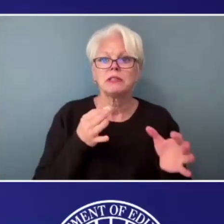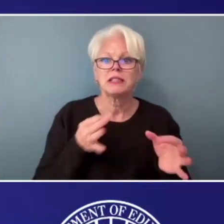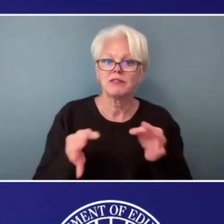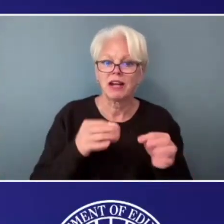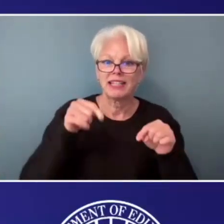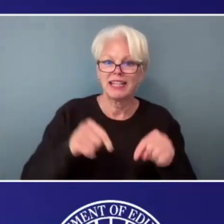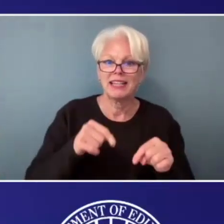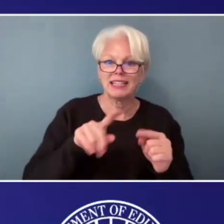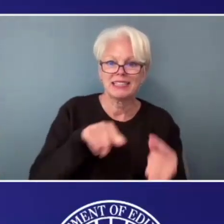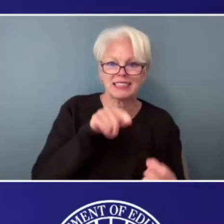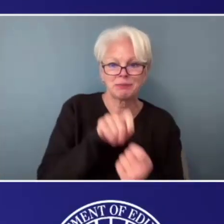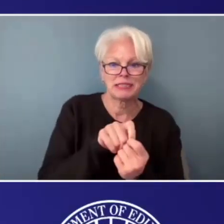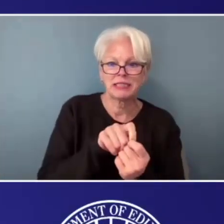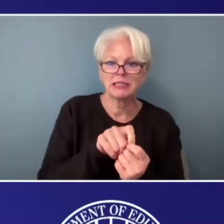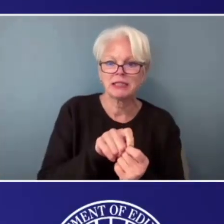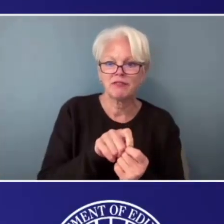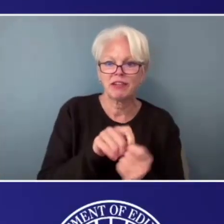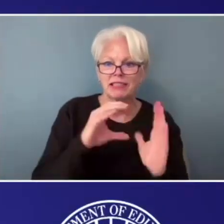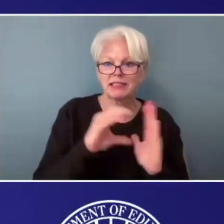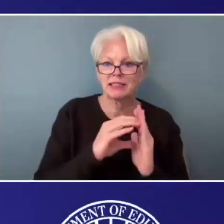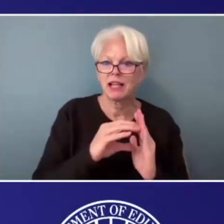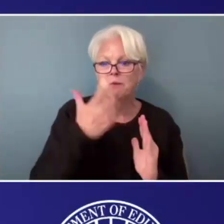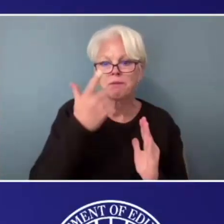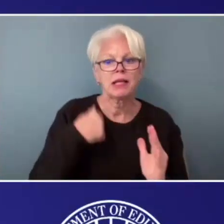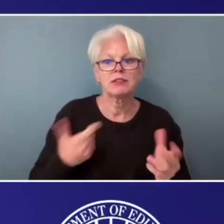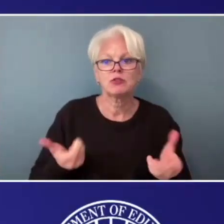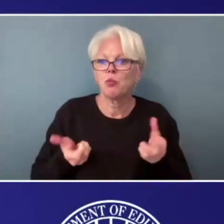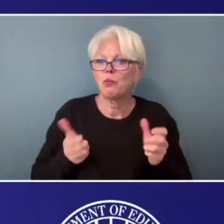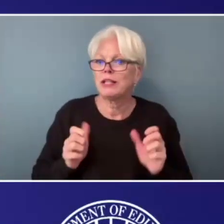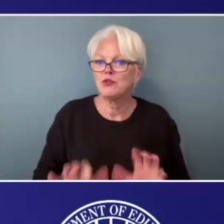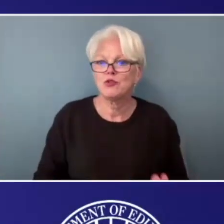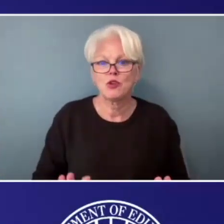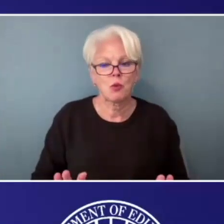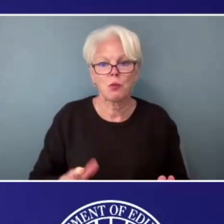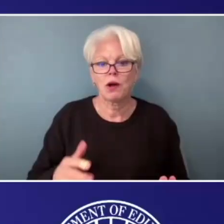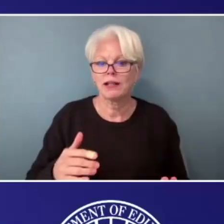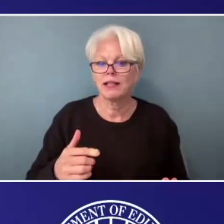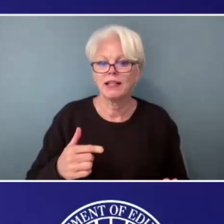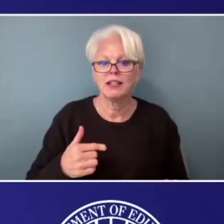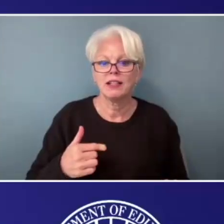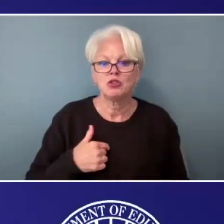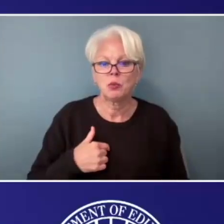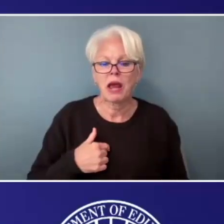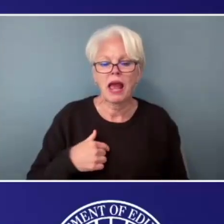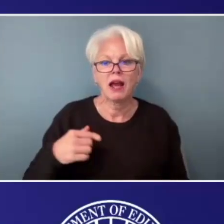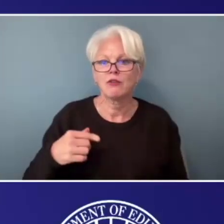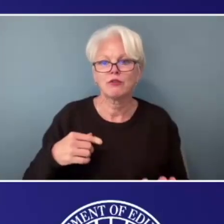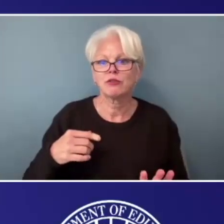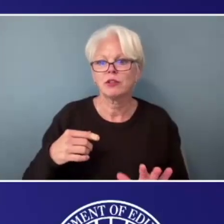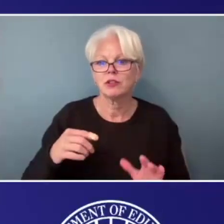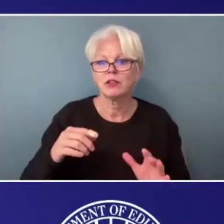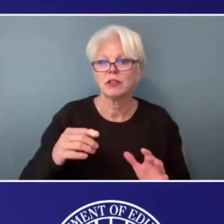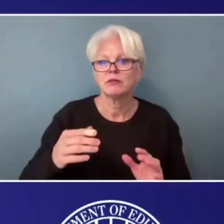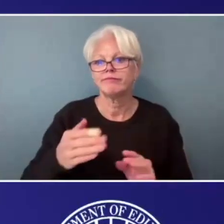because we don't want it to have those second-order consequences. But we also believe that, like, there needs to be a